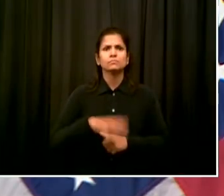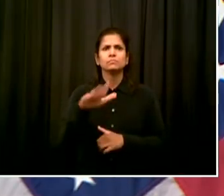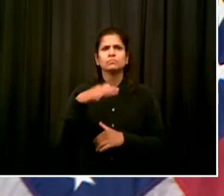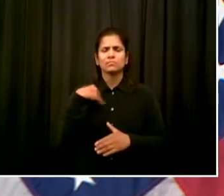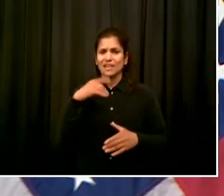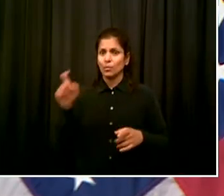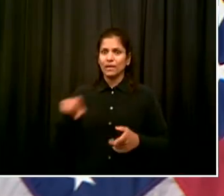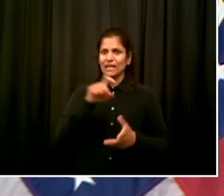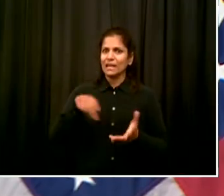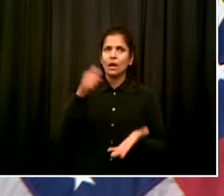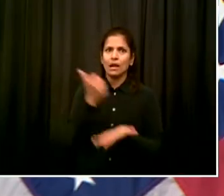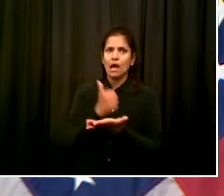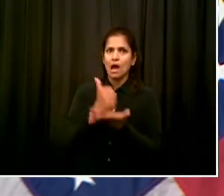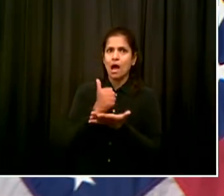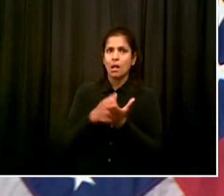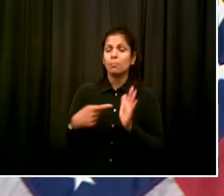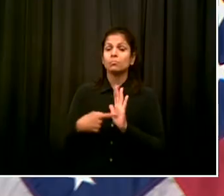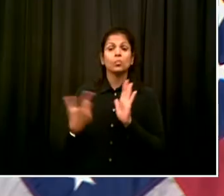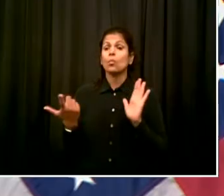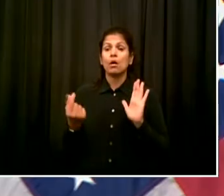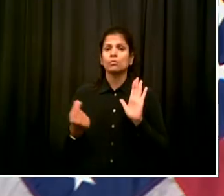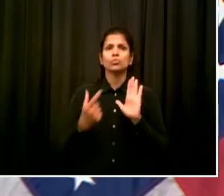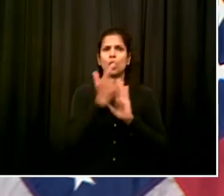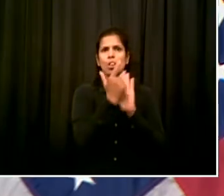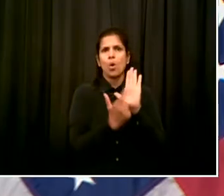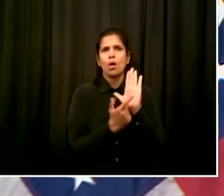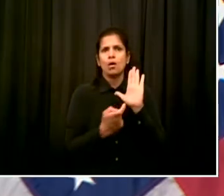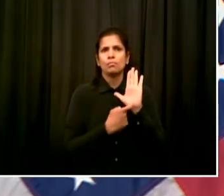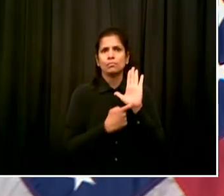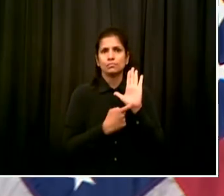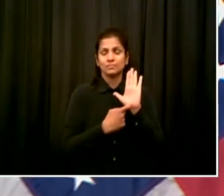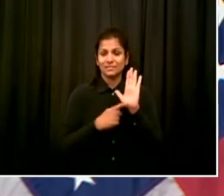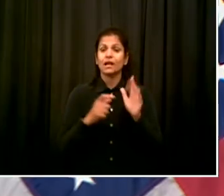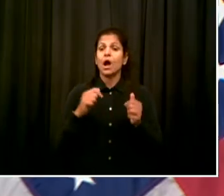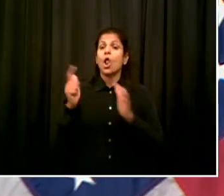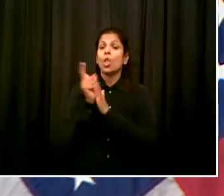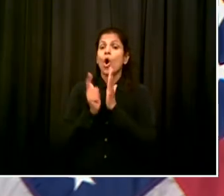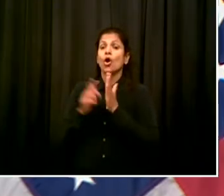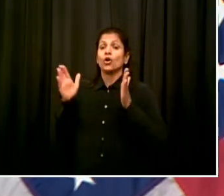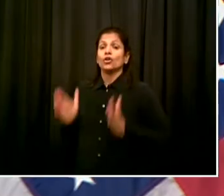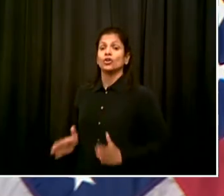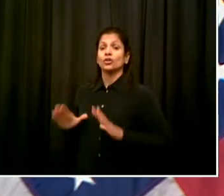DON'T GET IT . WE ARE GOING TO NEED HELP ON THIS . WE NEED HELP FROM DISTRICT ATTORNSEY,